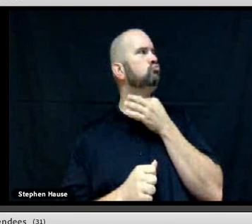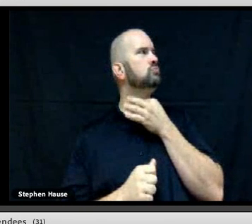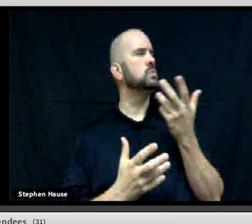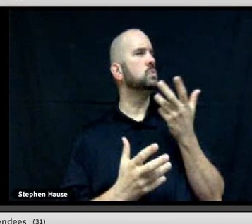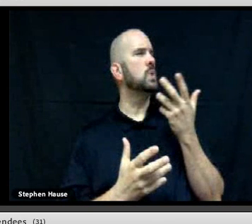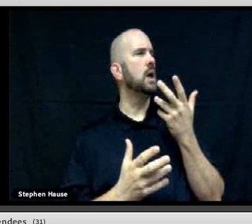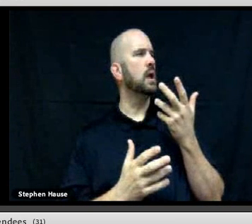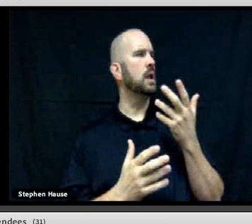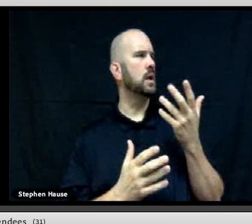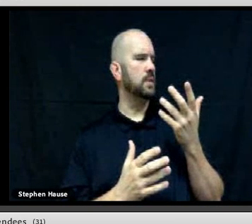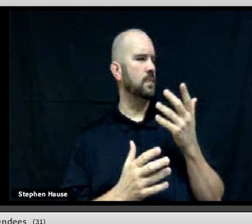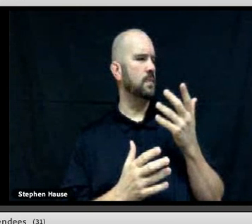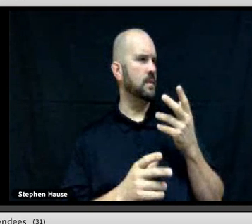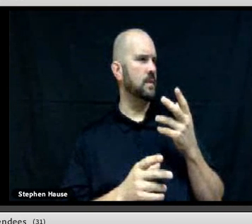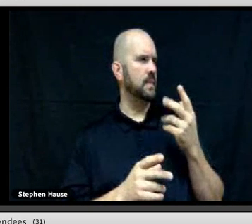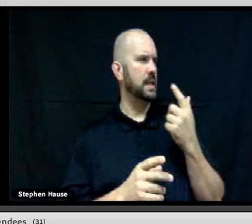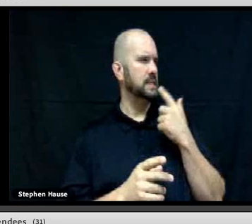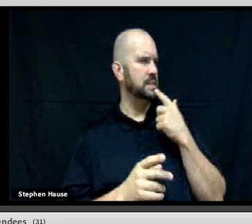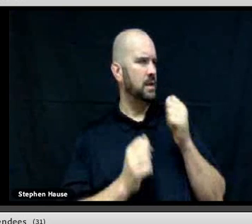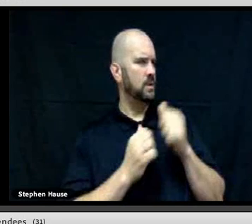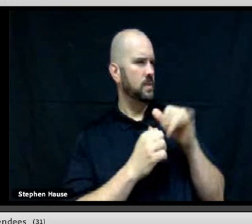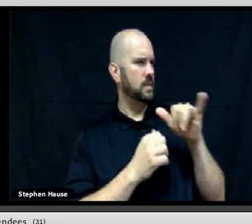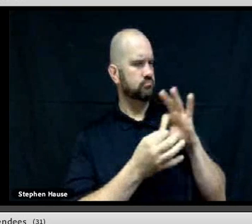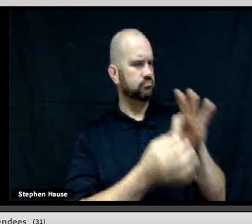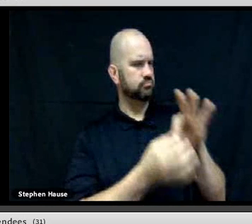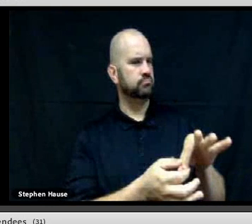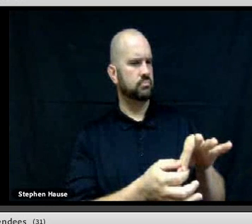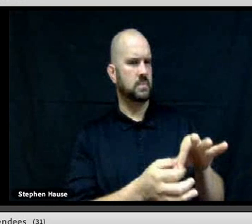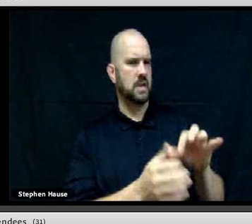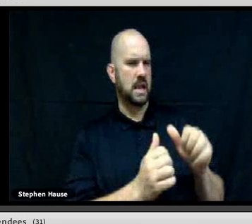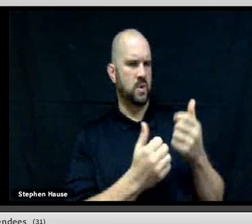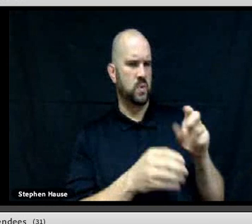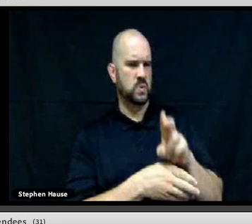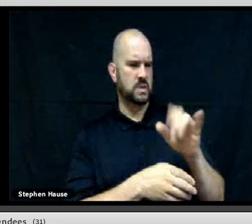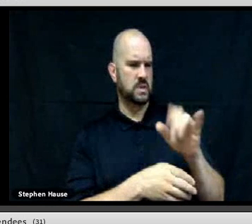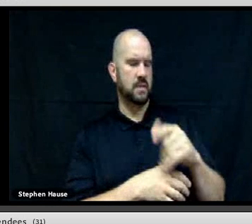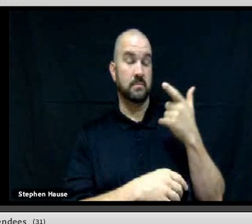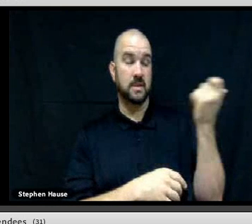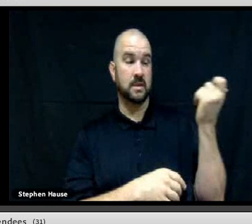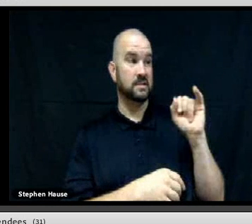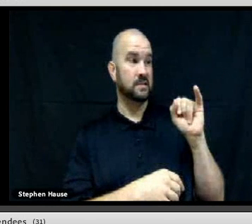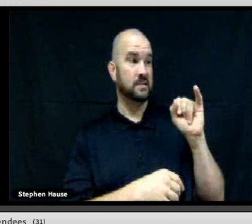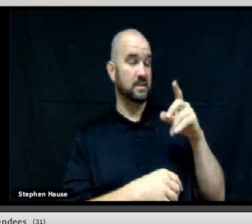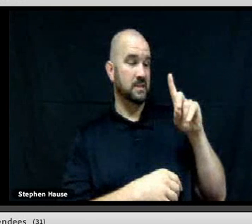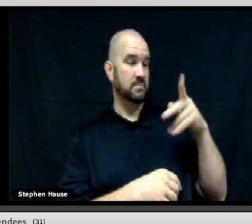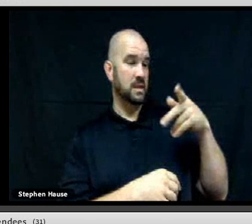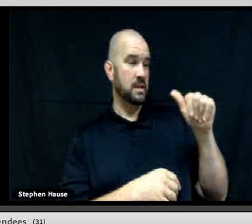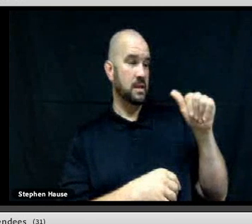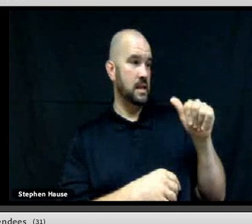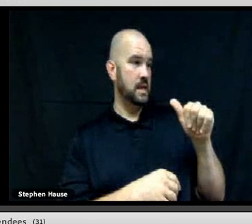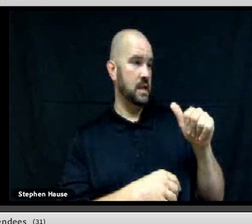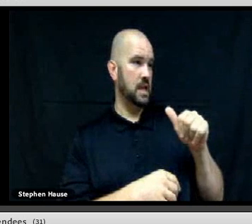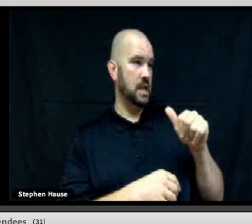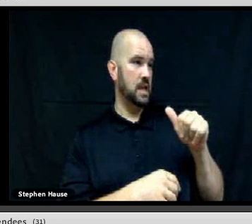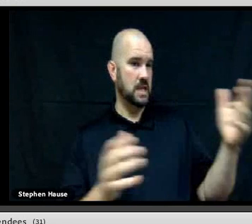Because otherwise, um, DPLA is an aggregator and any time somebody wants to look at the object,